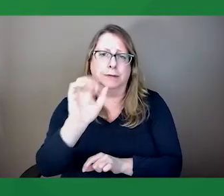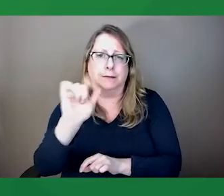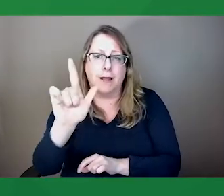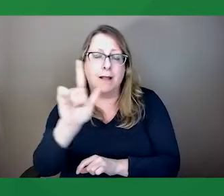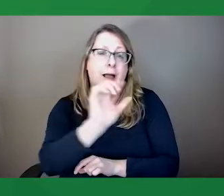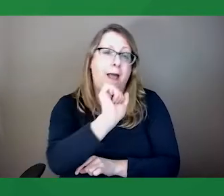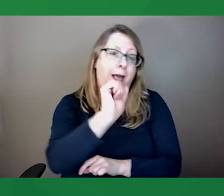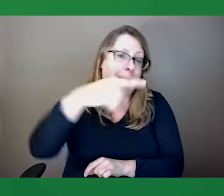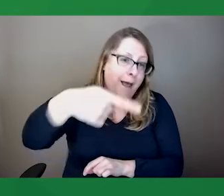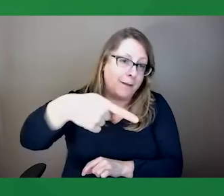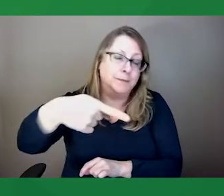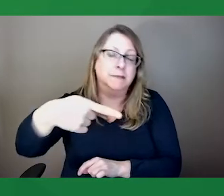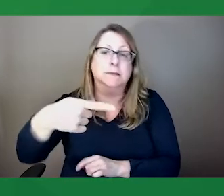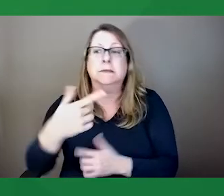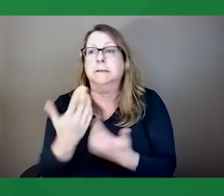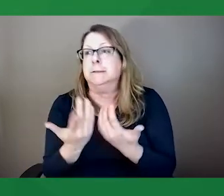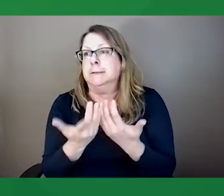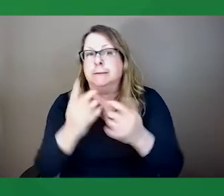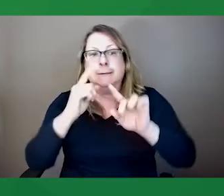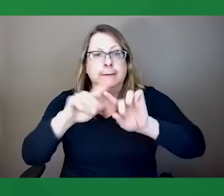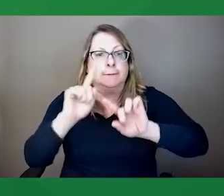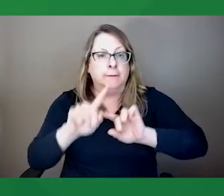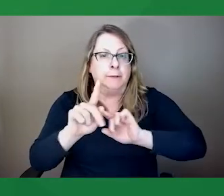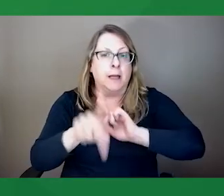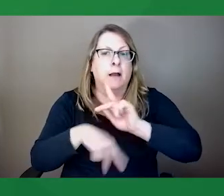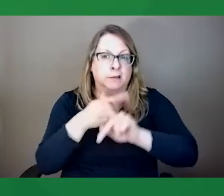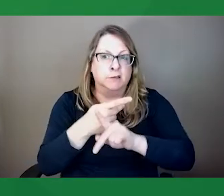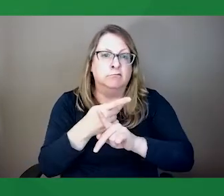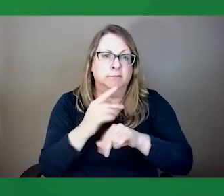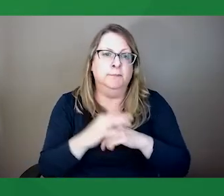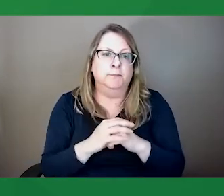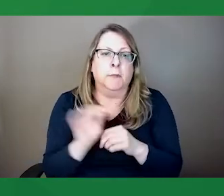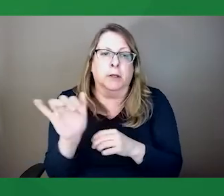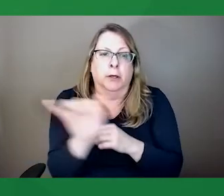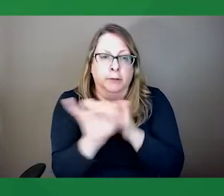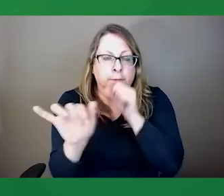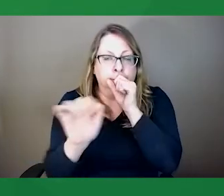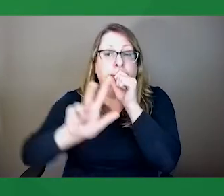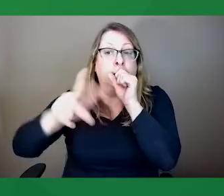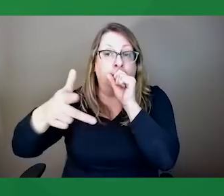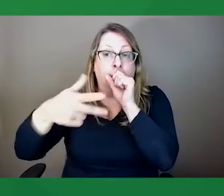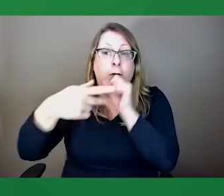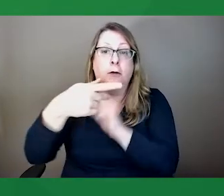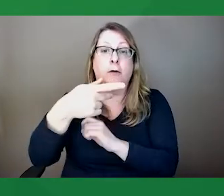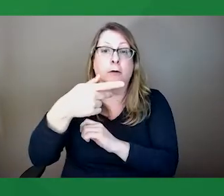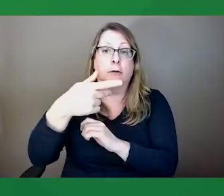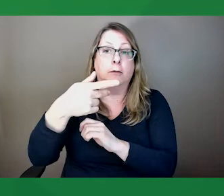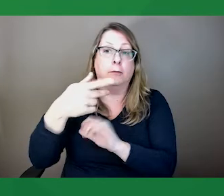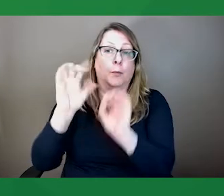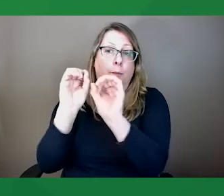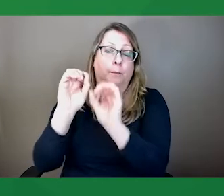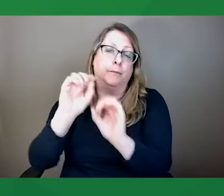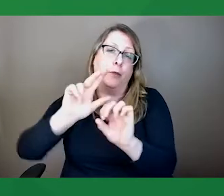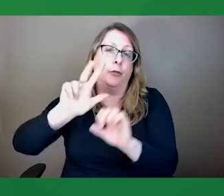web applications or (insignificant) apps, as well as a third party software,